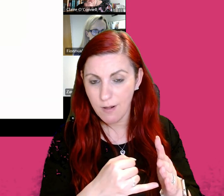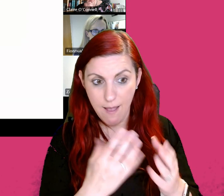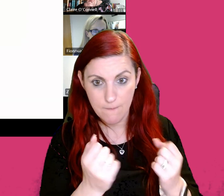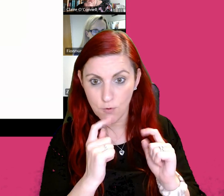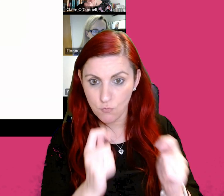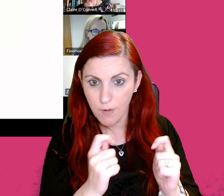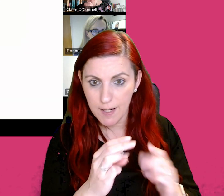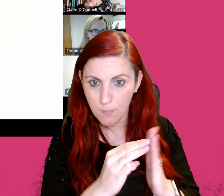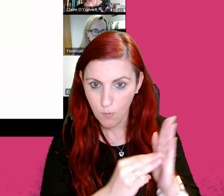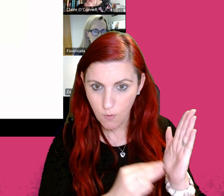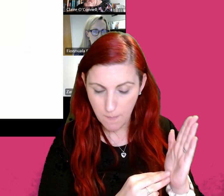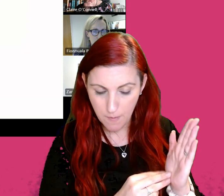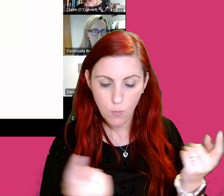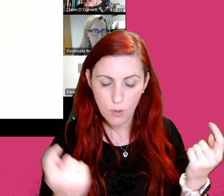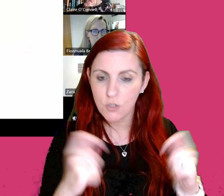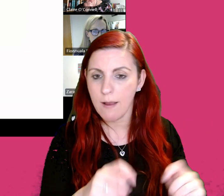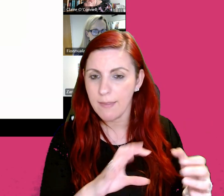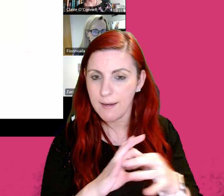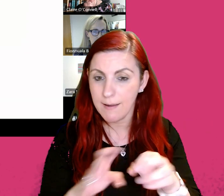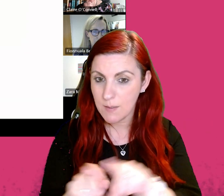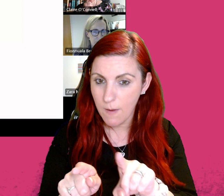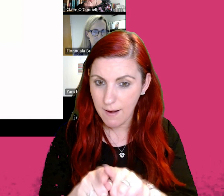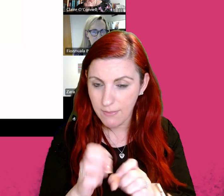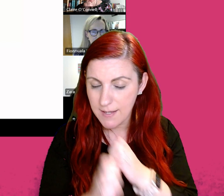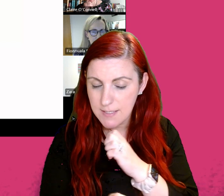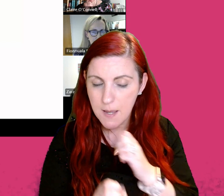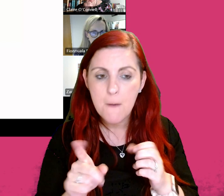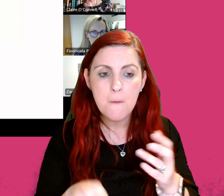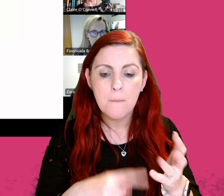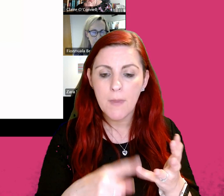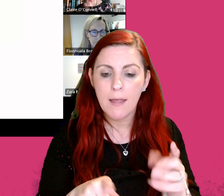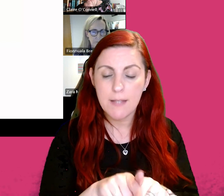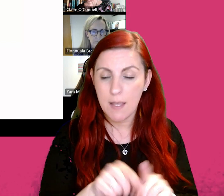then try and Link people into opportunities as well and then the university websites will all